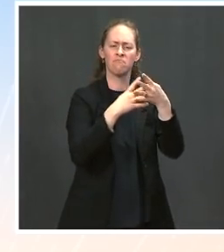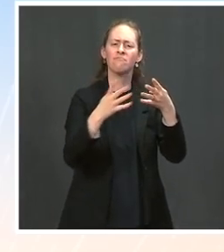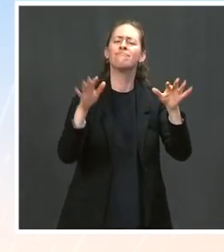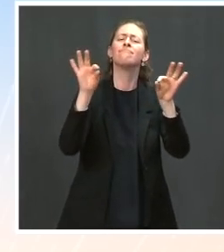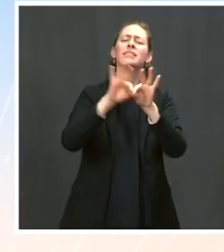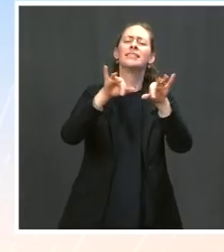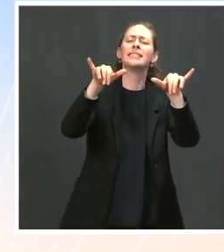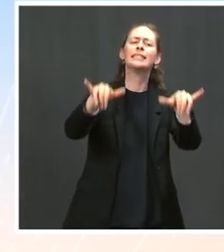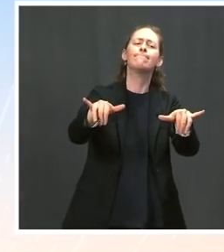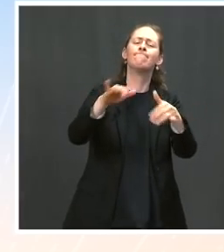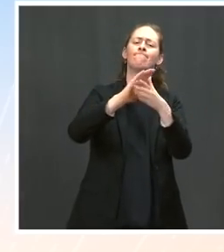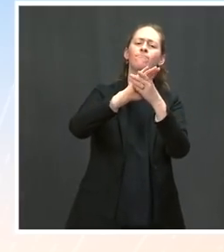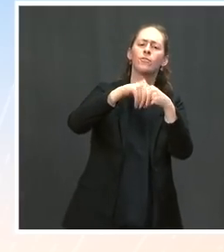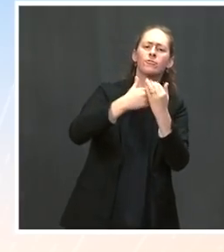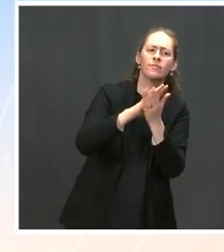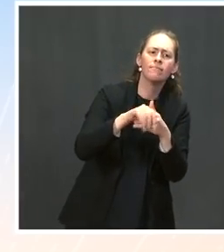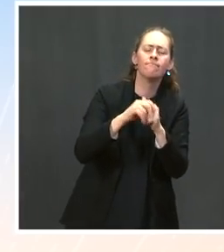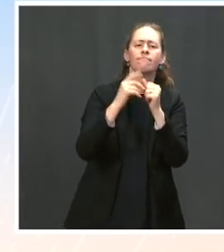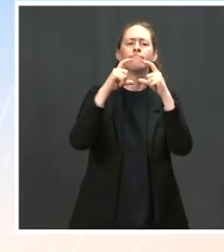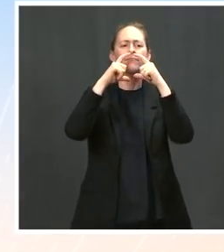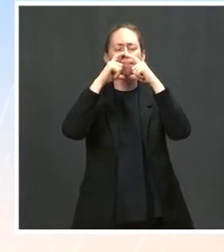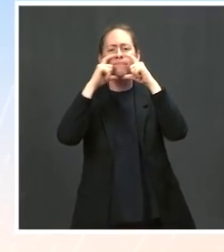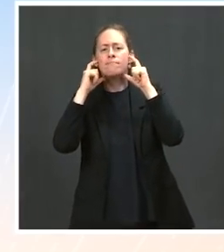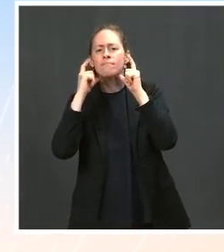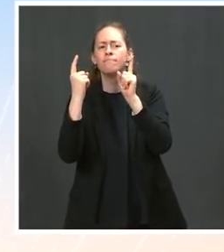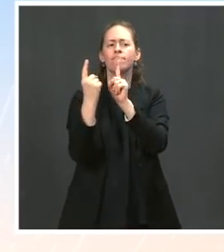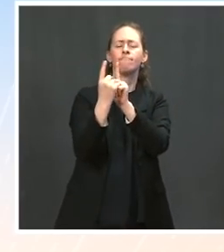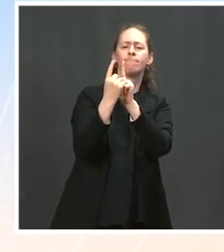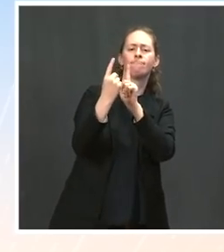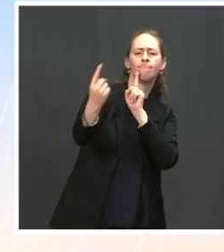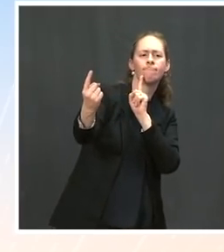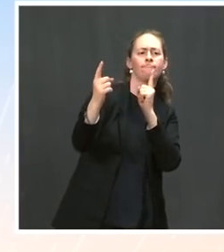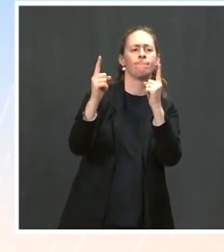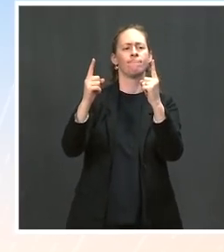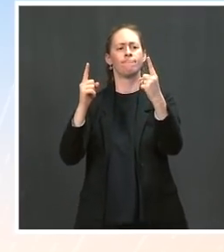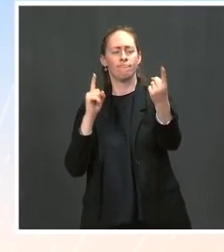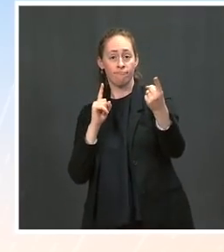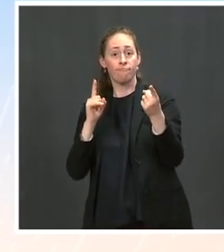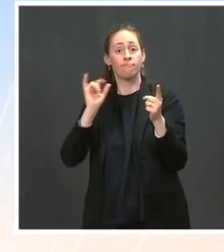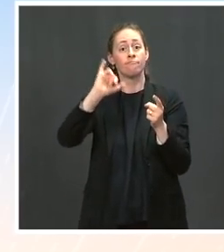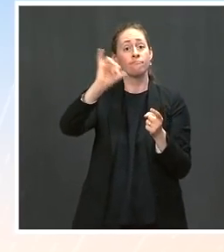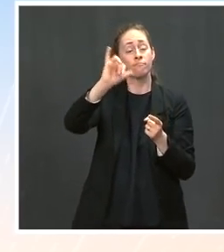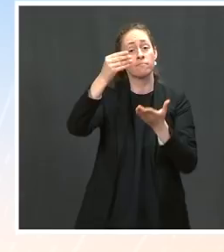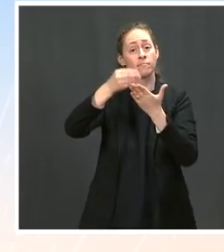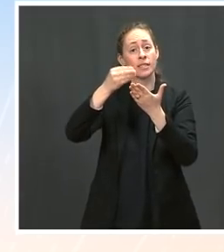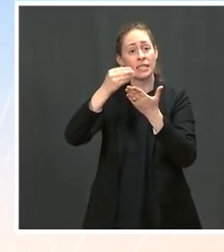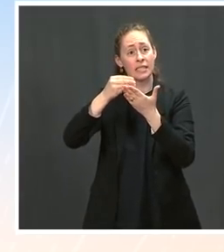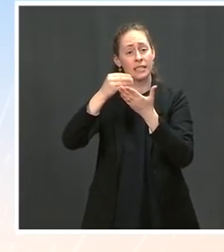to provide social distancing opportunities, the money that's going out the door to schools and school districts that need that assistance --